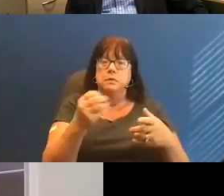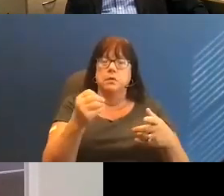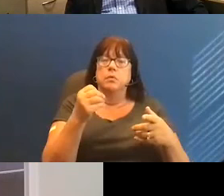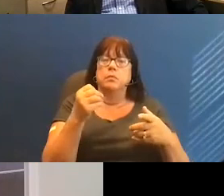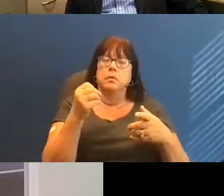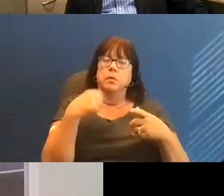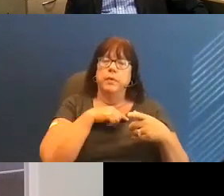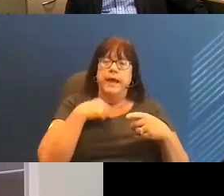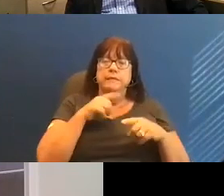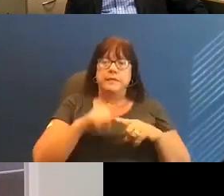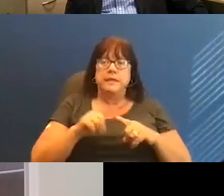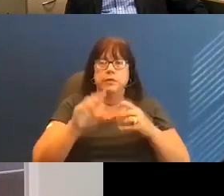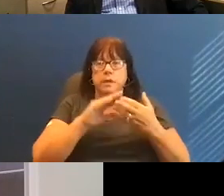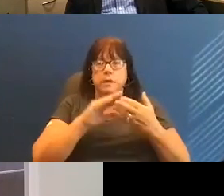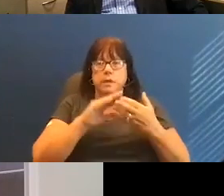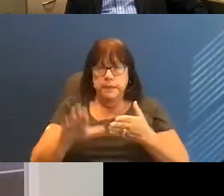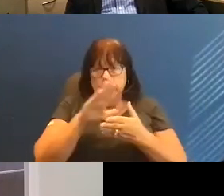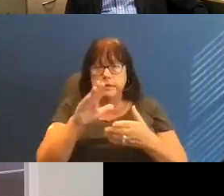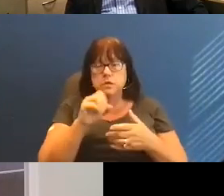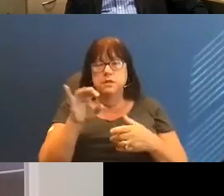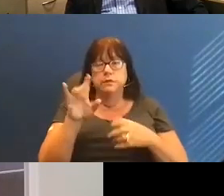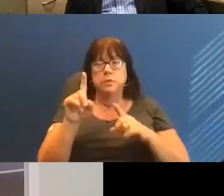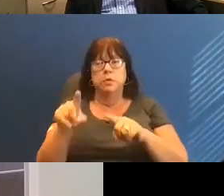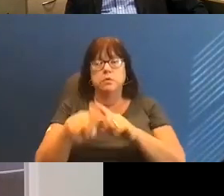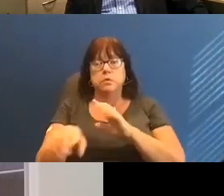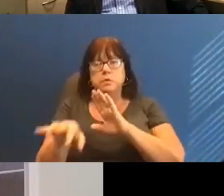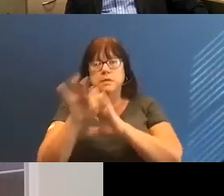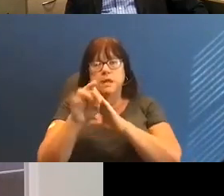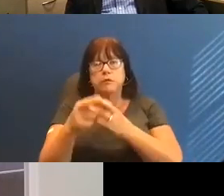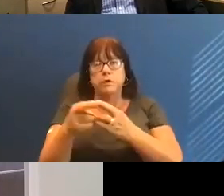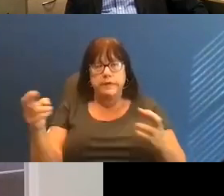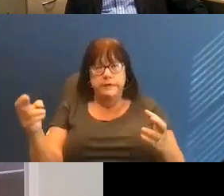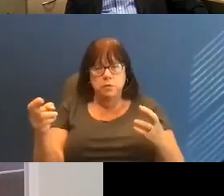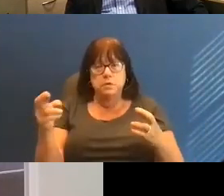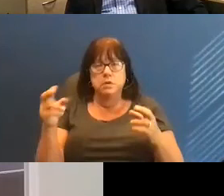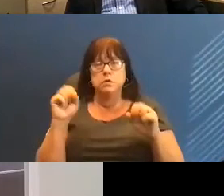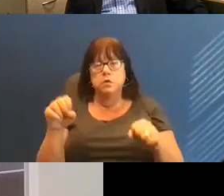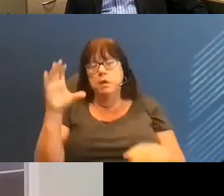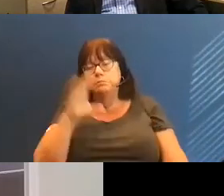colleges here and then also if I go to discover resources you can browse resources in the most